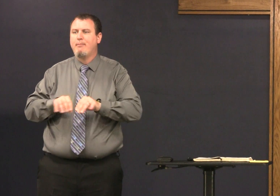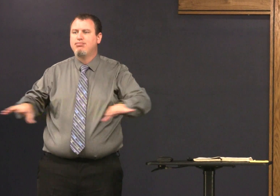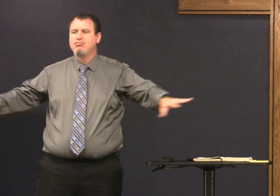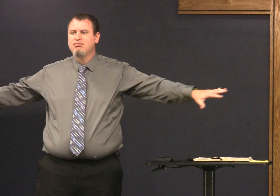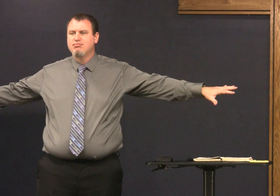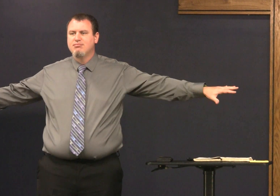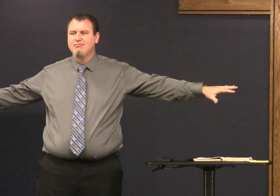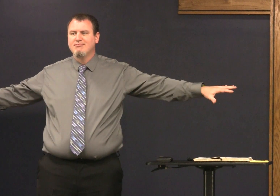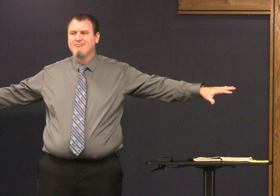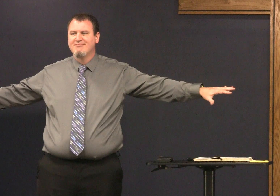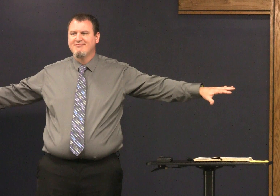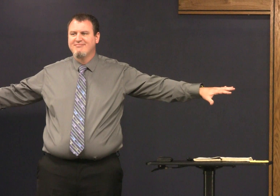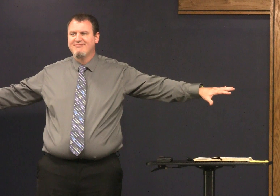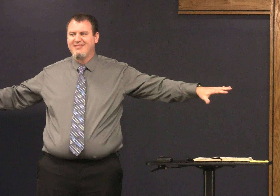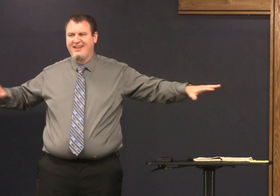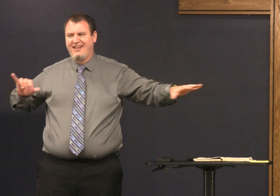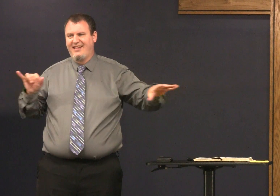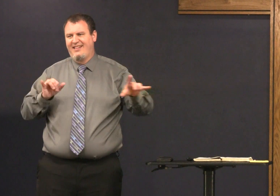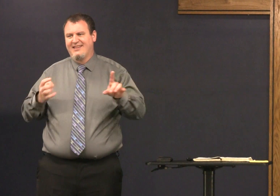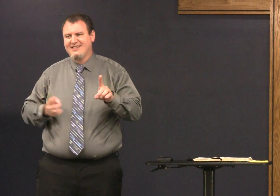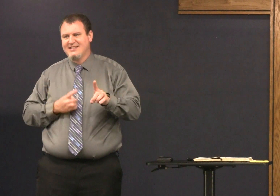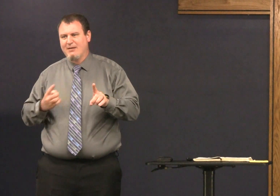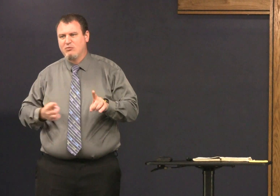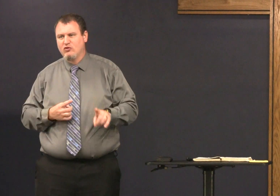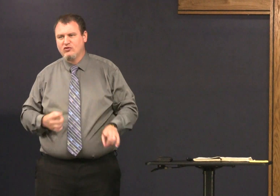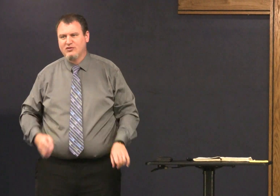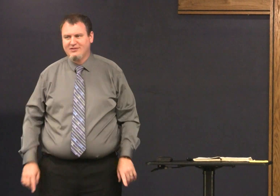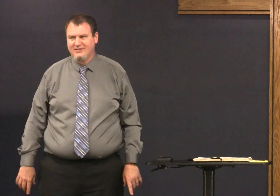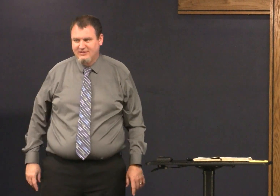or are you going to scatter and run away like the disciples